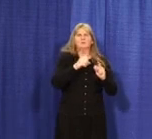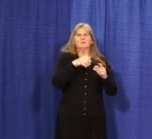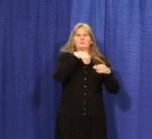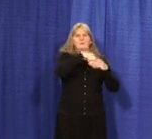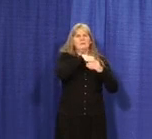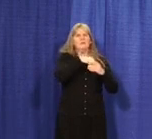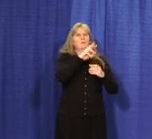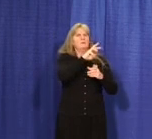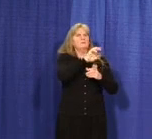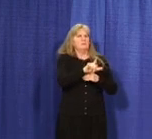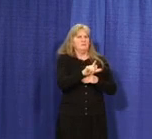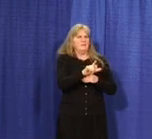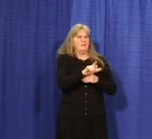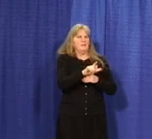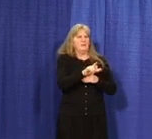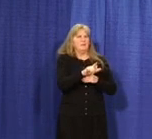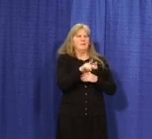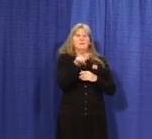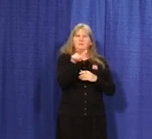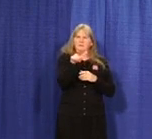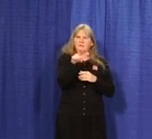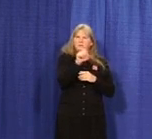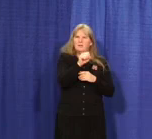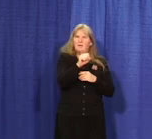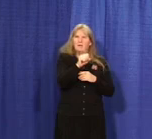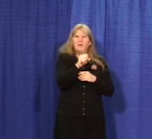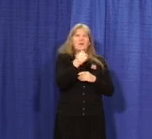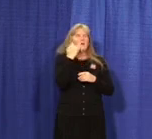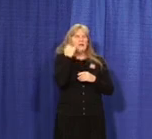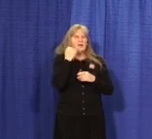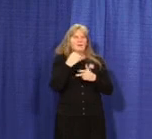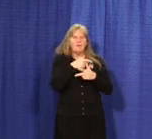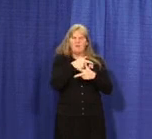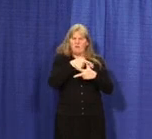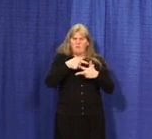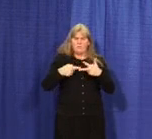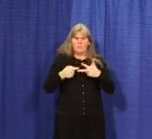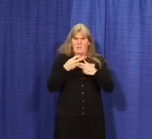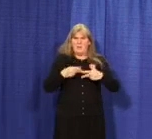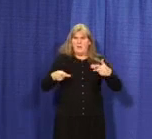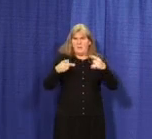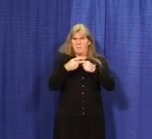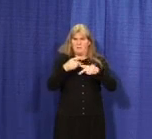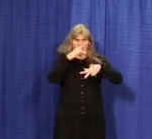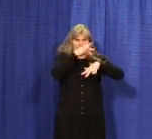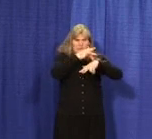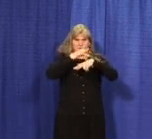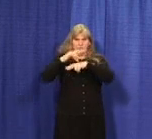To review the exposure sites, if you have been to one of the places of exposure during the listed dates in are experiencing